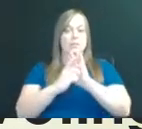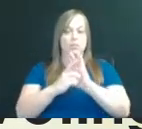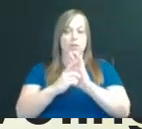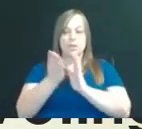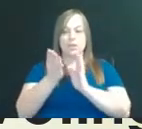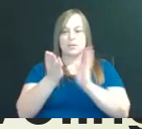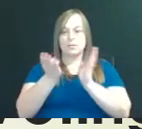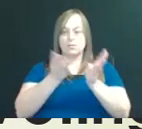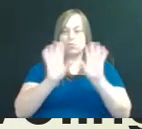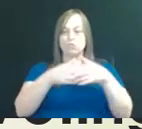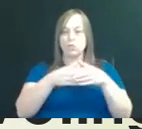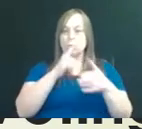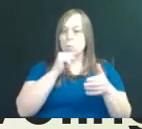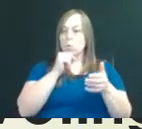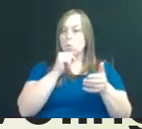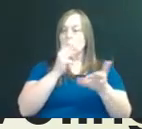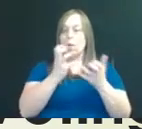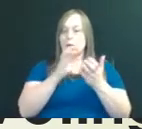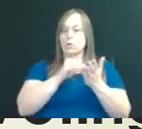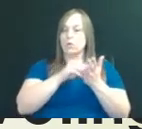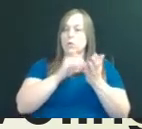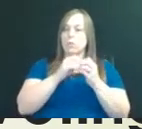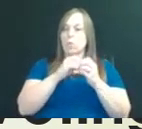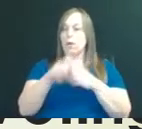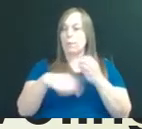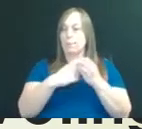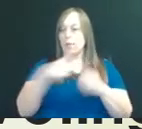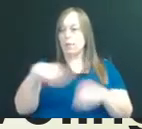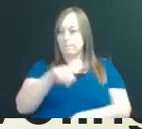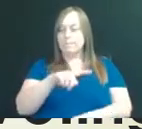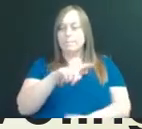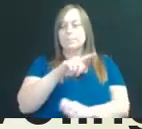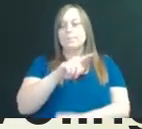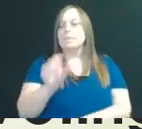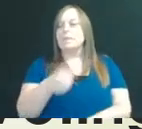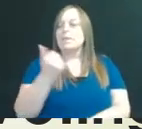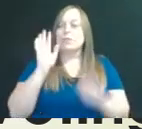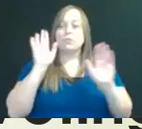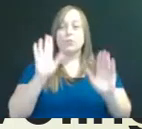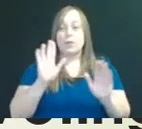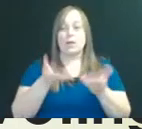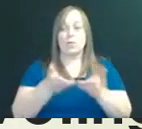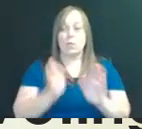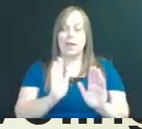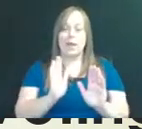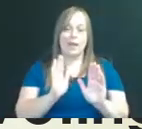to groups who want to learn more about them. And it's another really great tool to get people comfortable